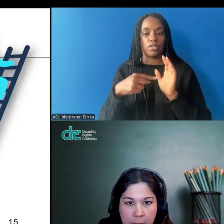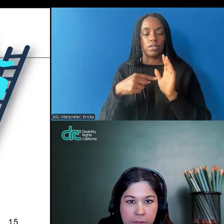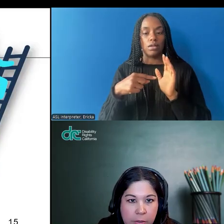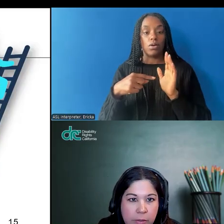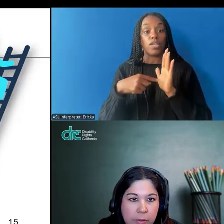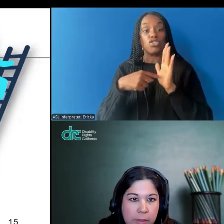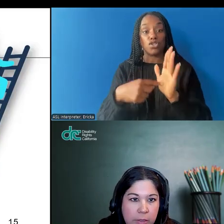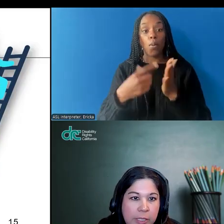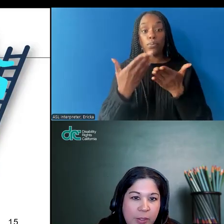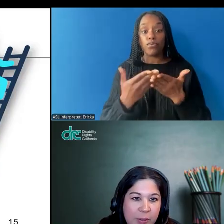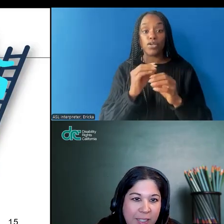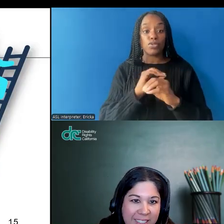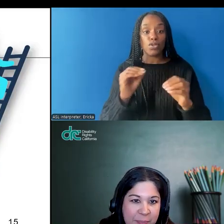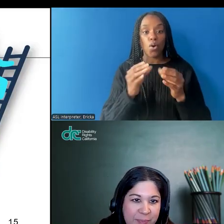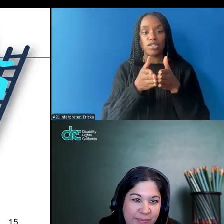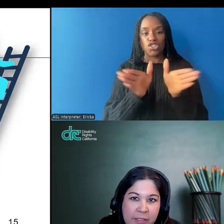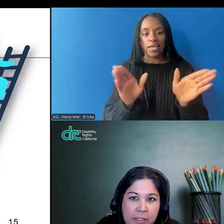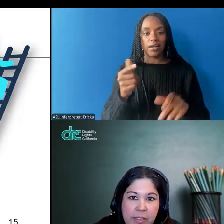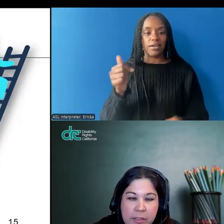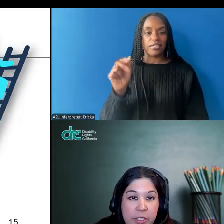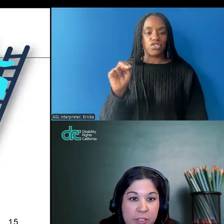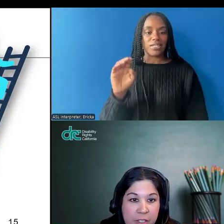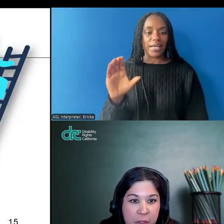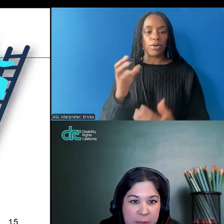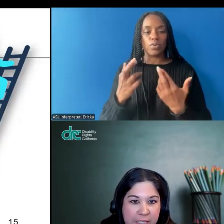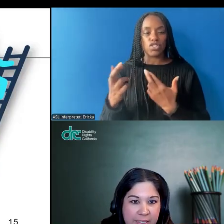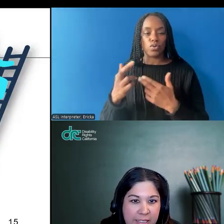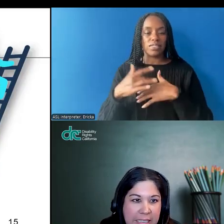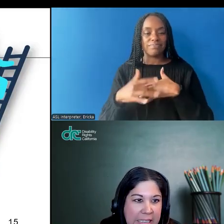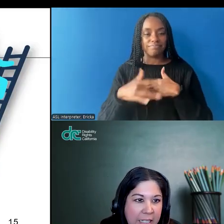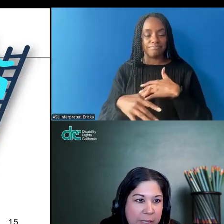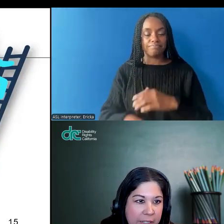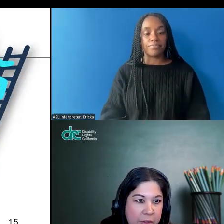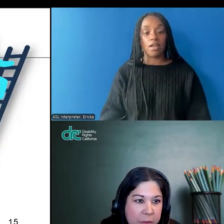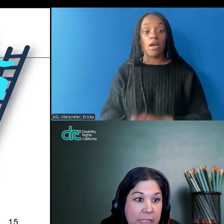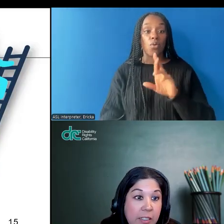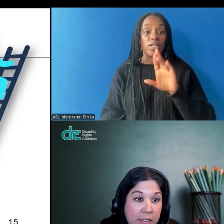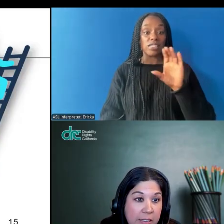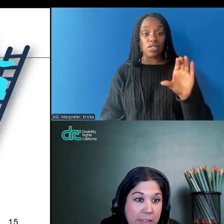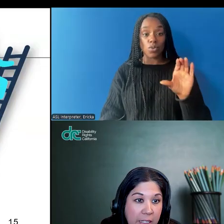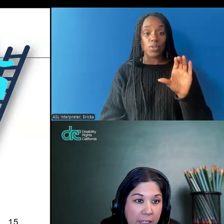So as we know, the regional center always says that we have to exhaust